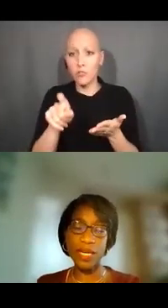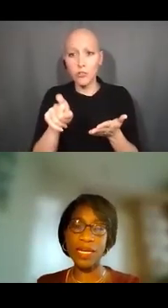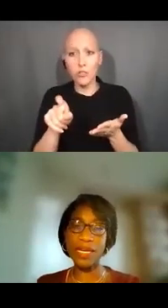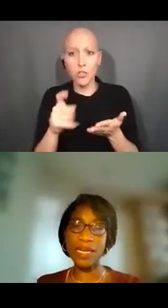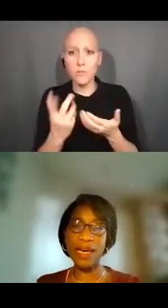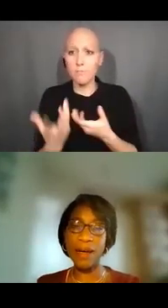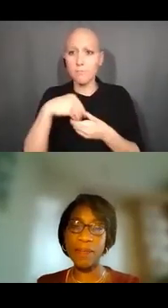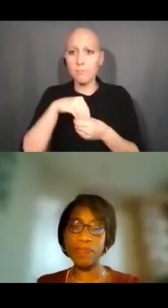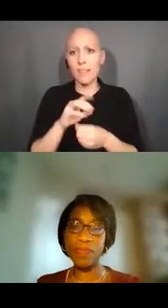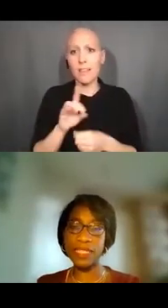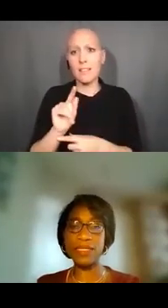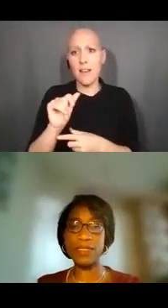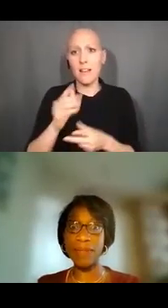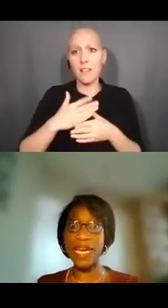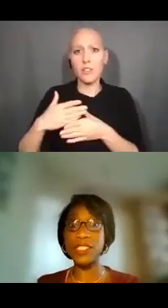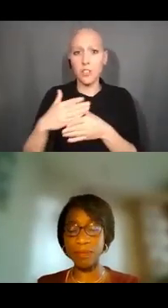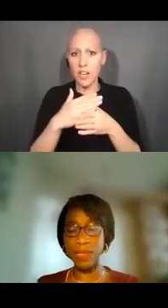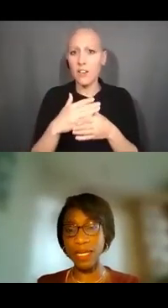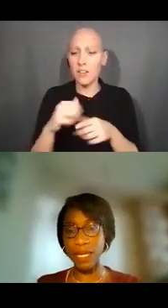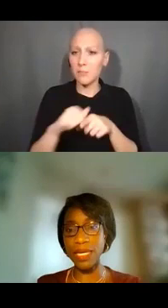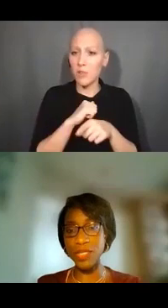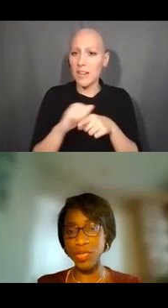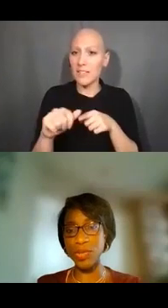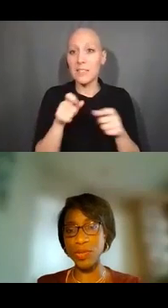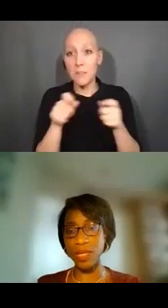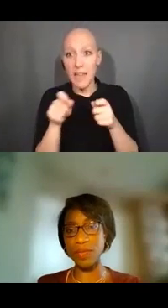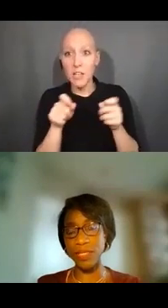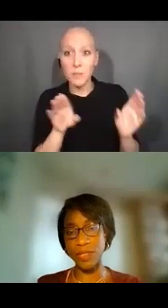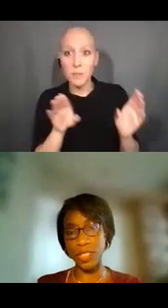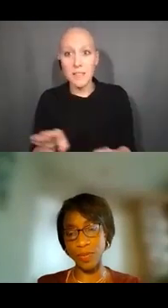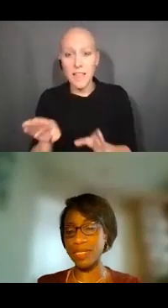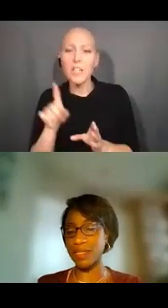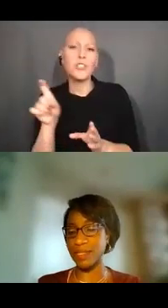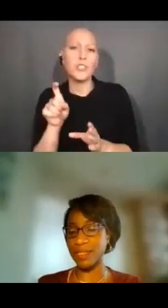sharing practices and management planning into their research process